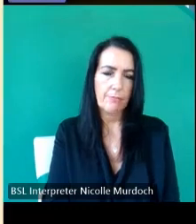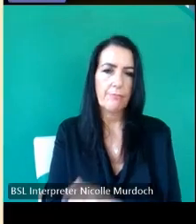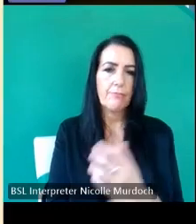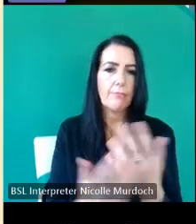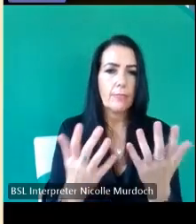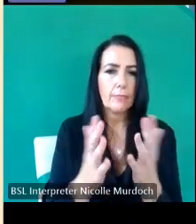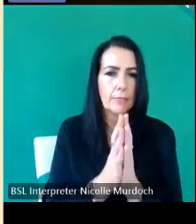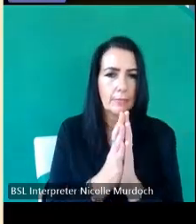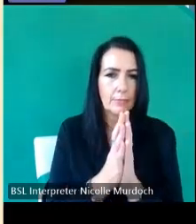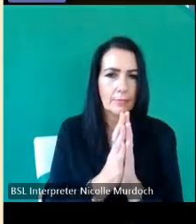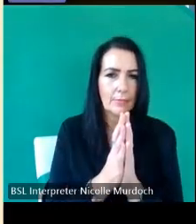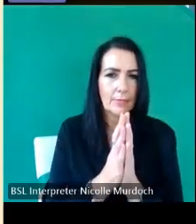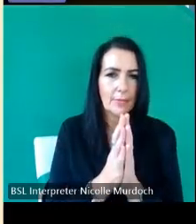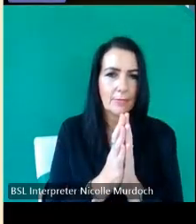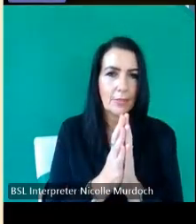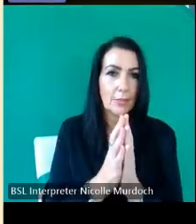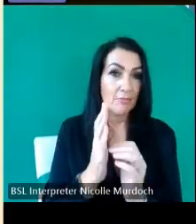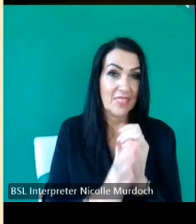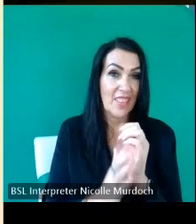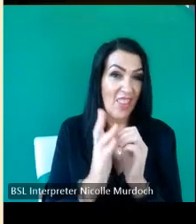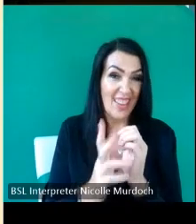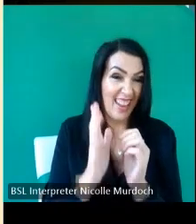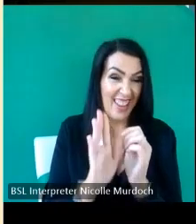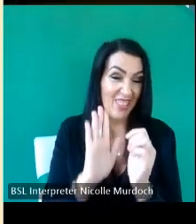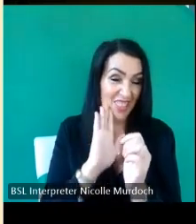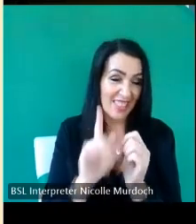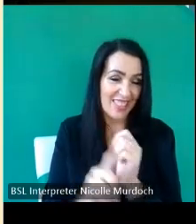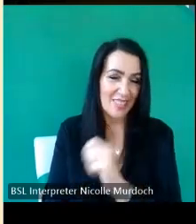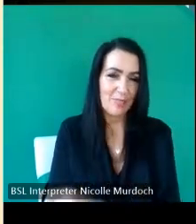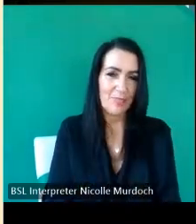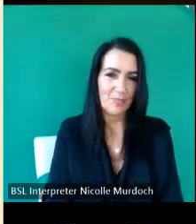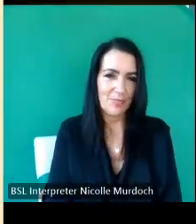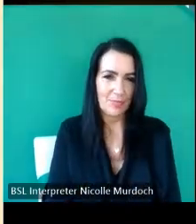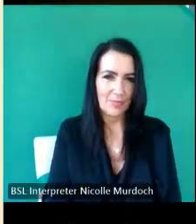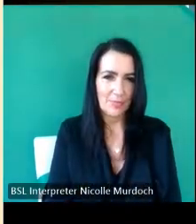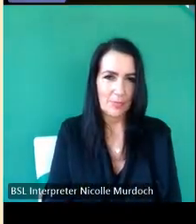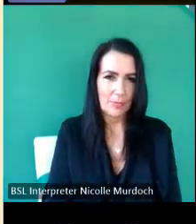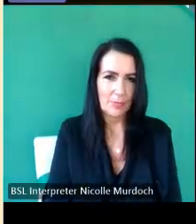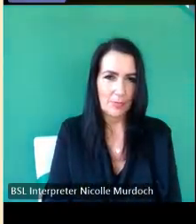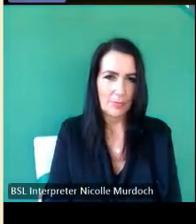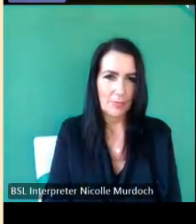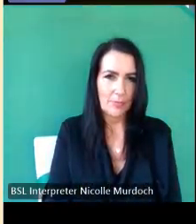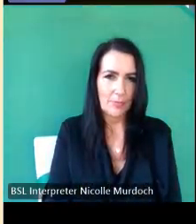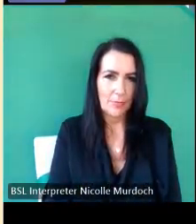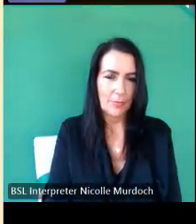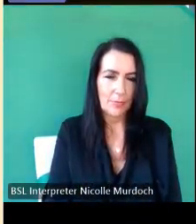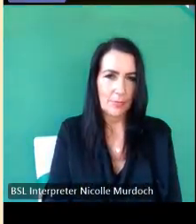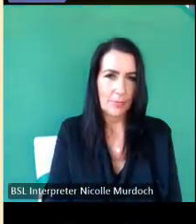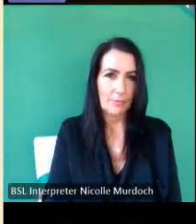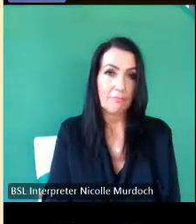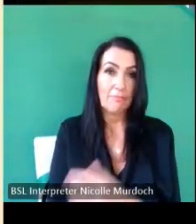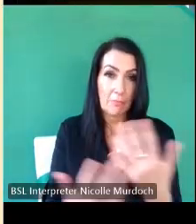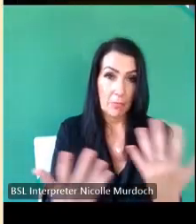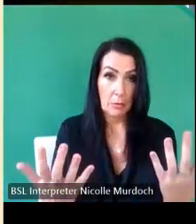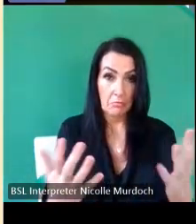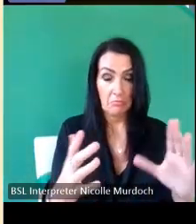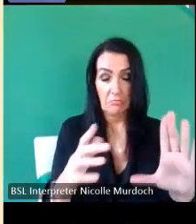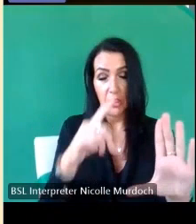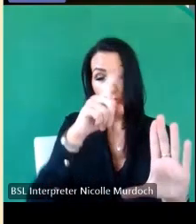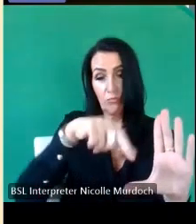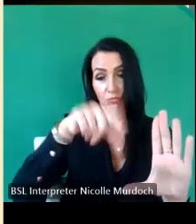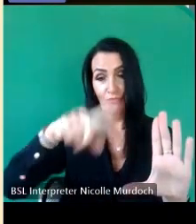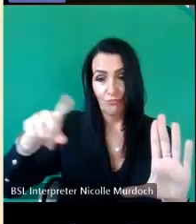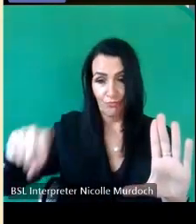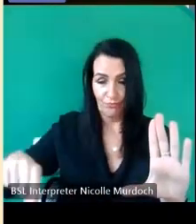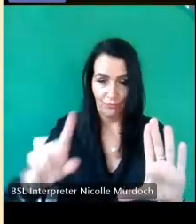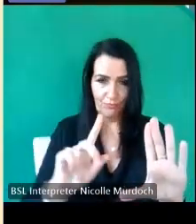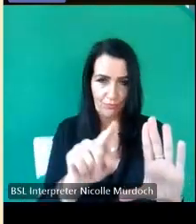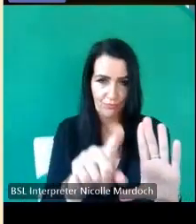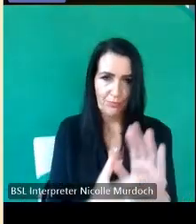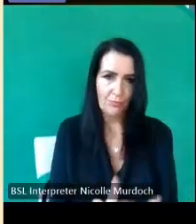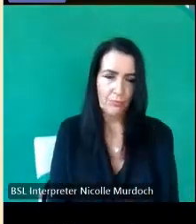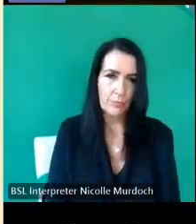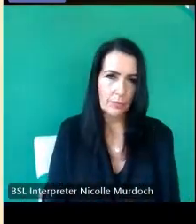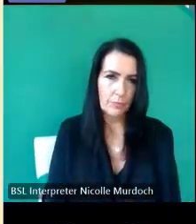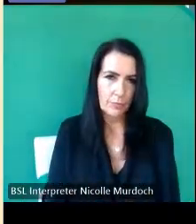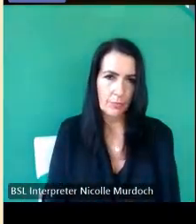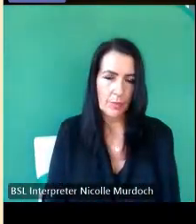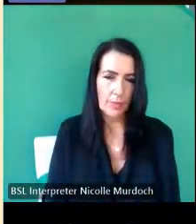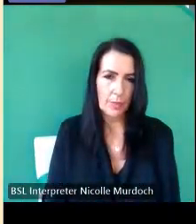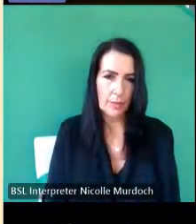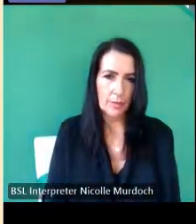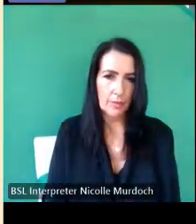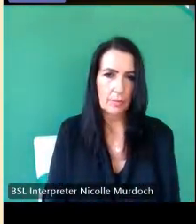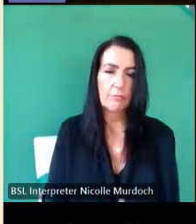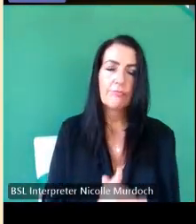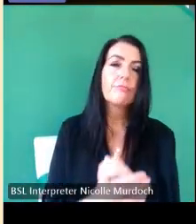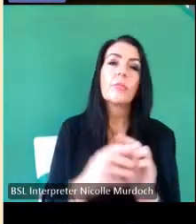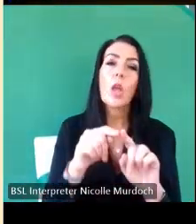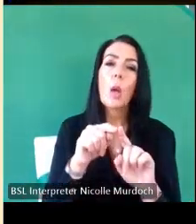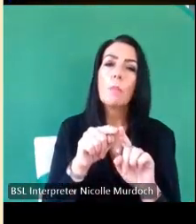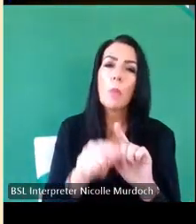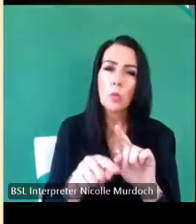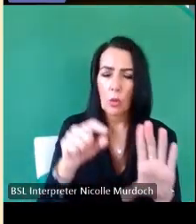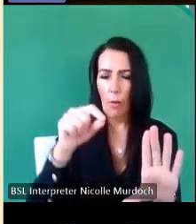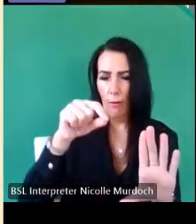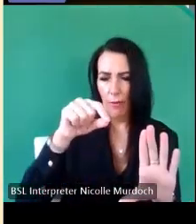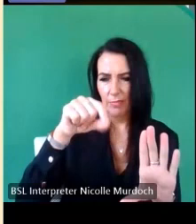here there you go pretty graph this clearly demonstrates that most of the marks have three